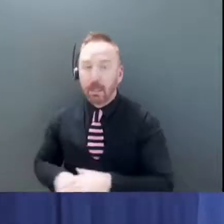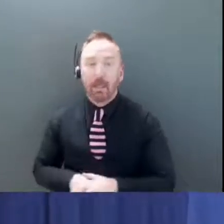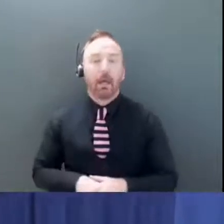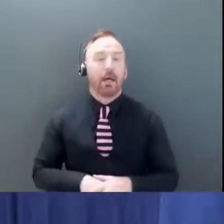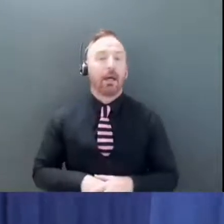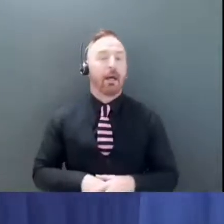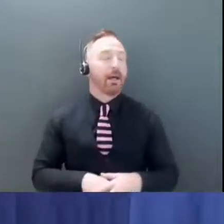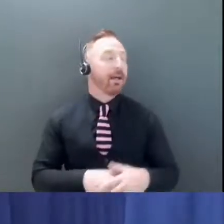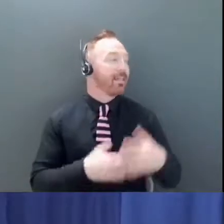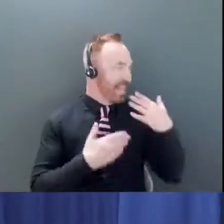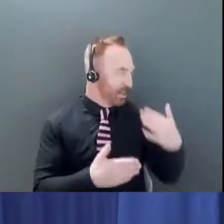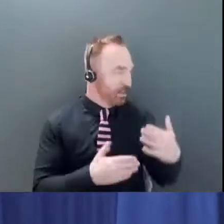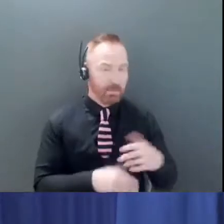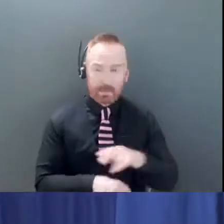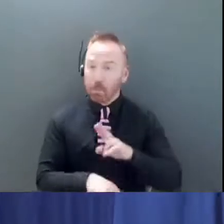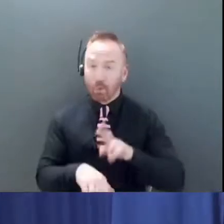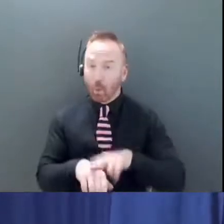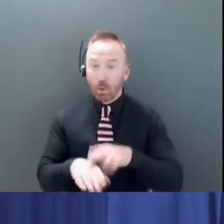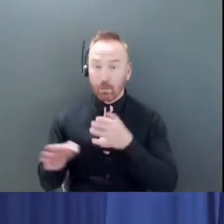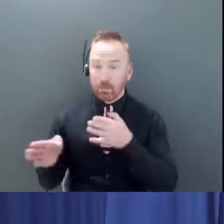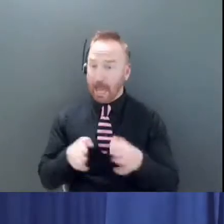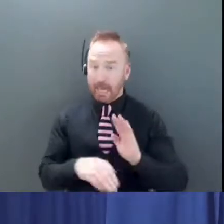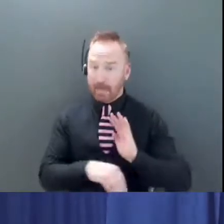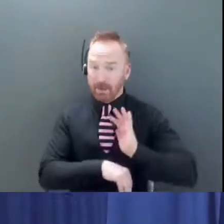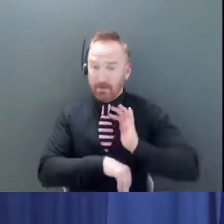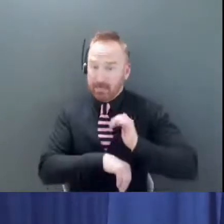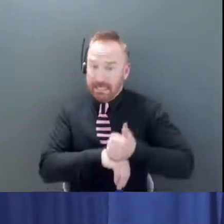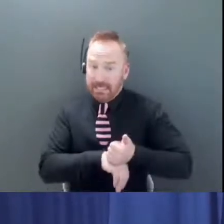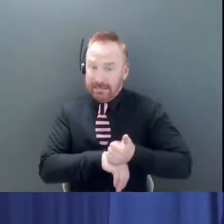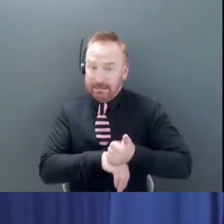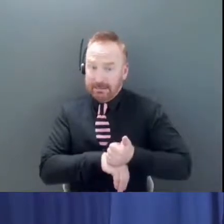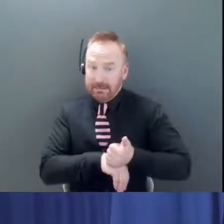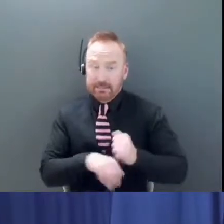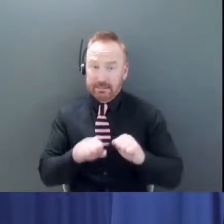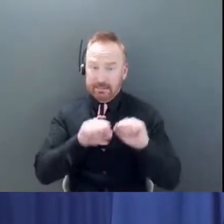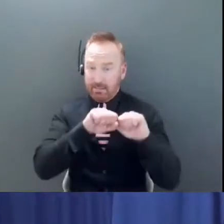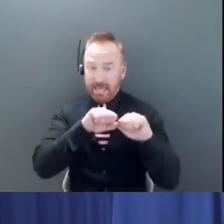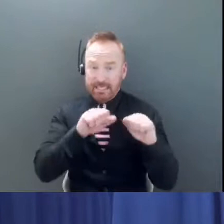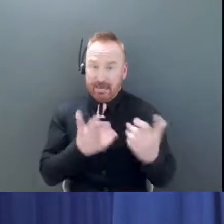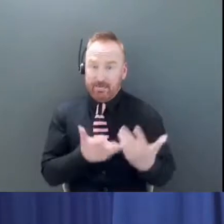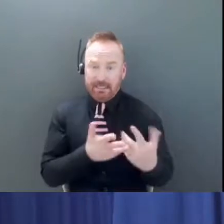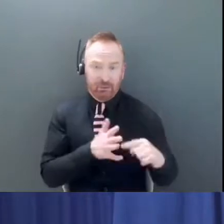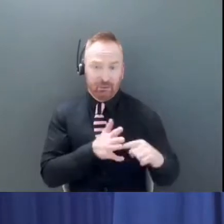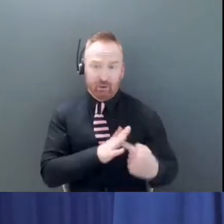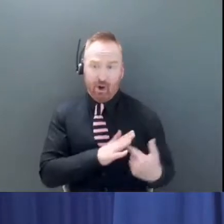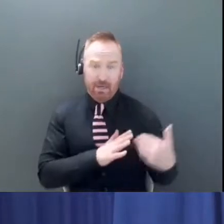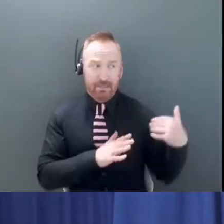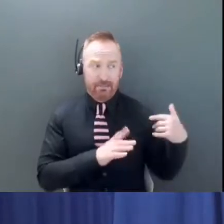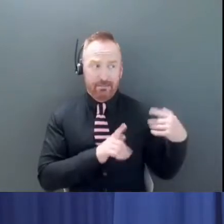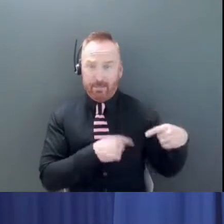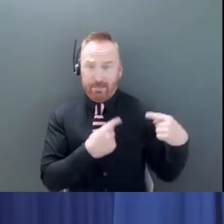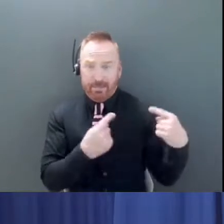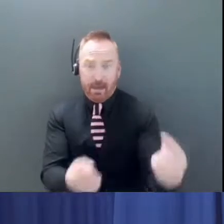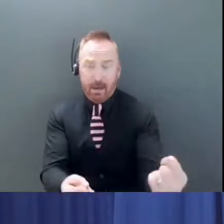Of course we have had plans in place for the beginning of the pandemic for what happens if